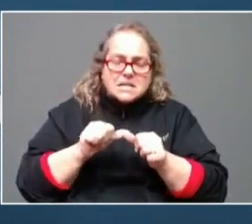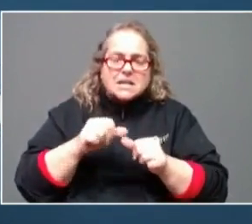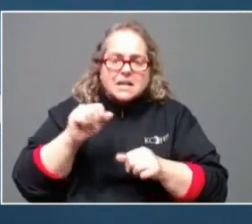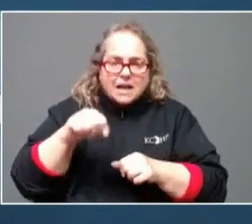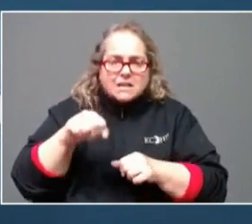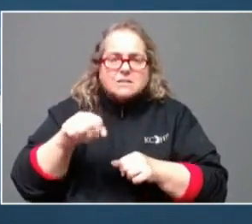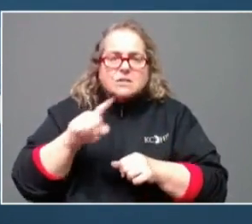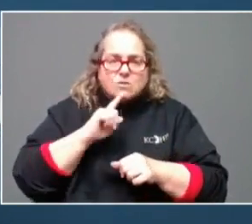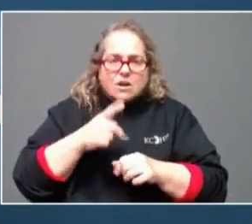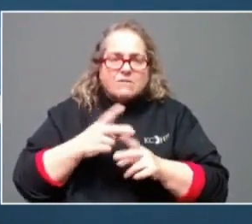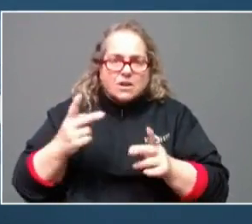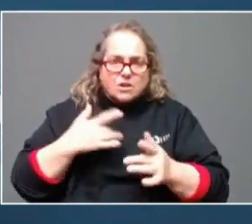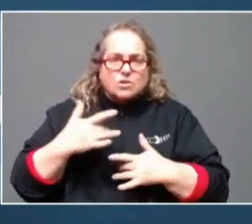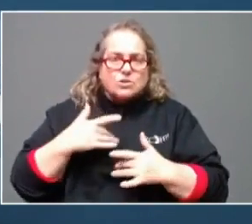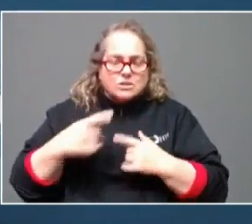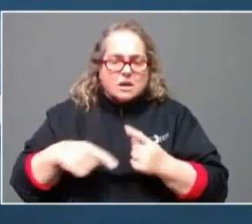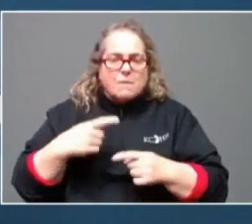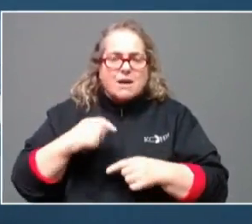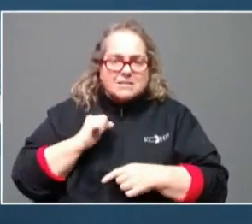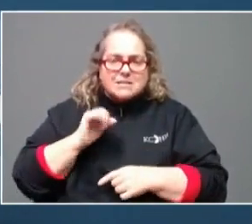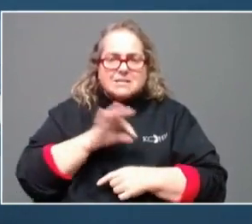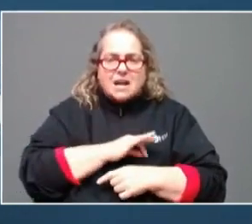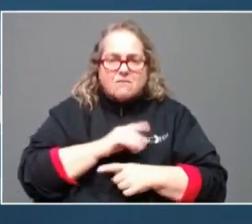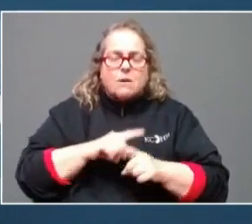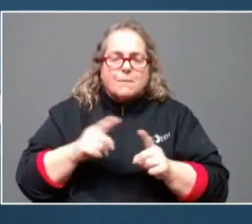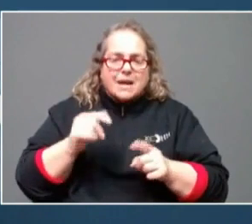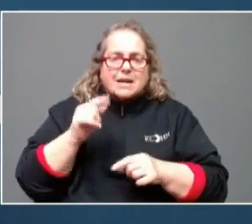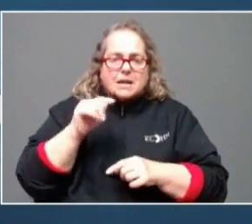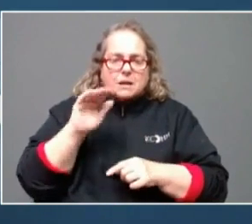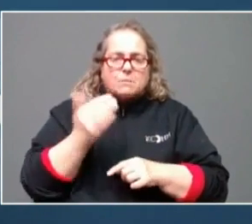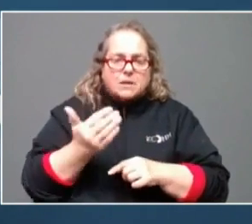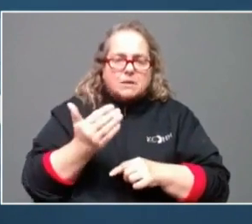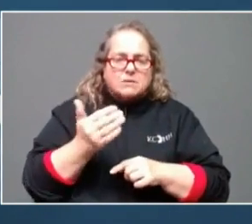about staffing, but there does appear to be some light at the end of the